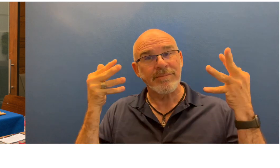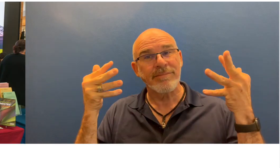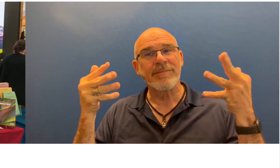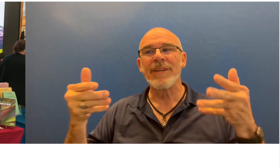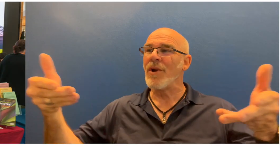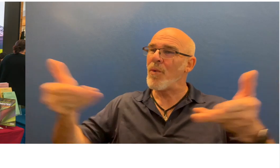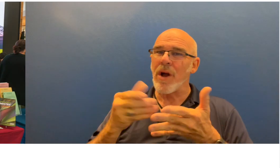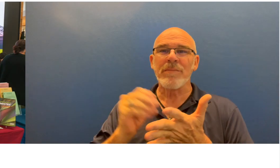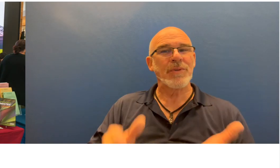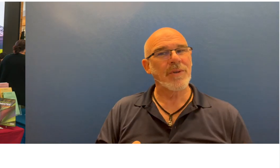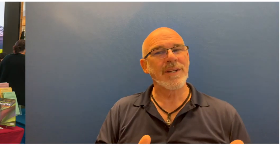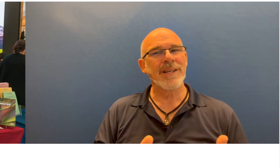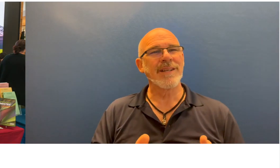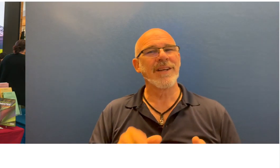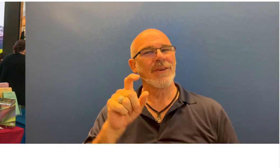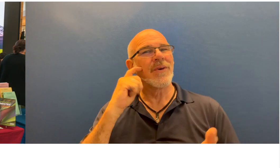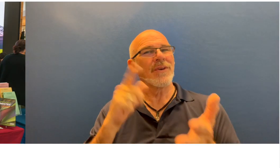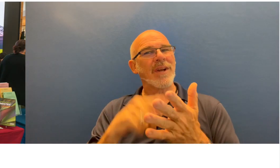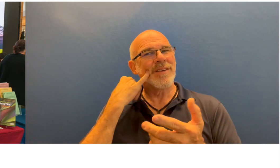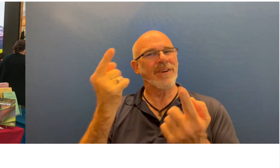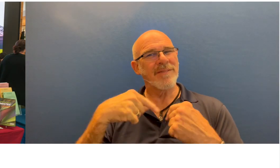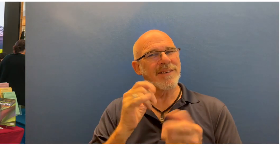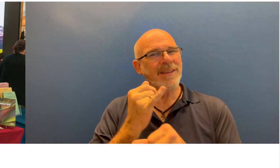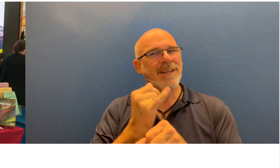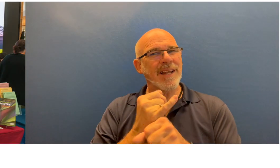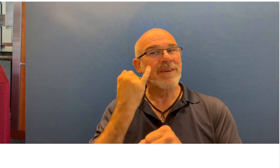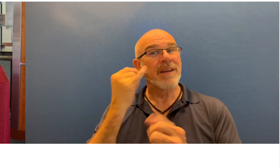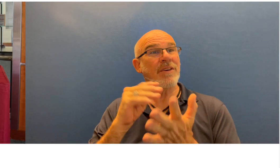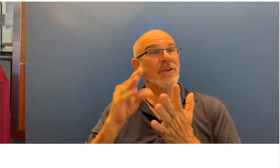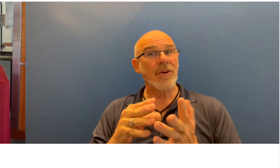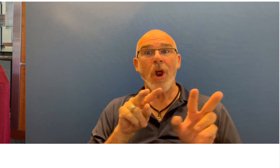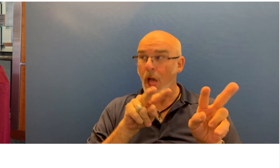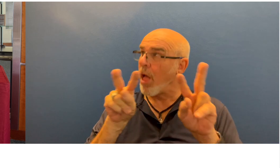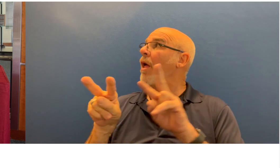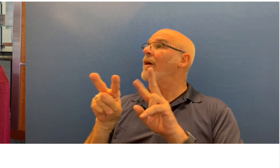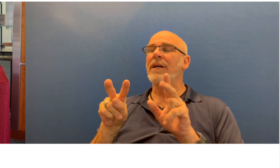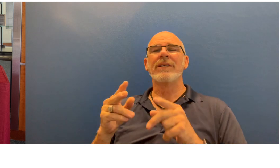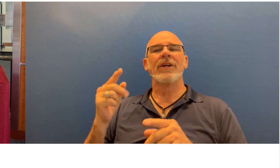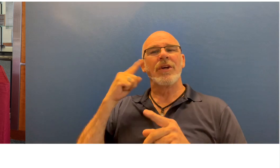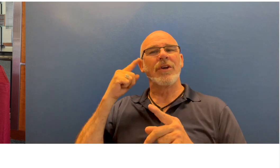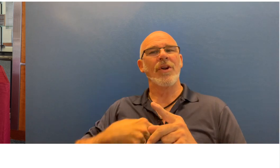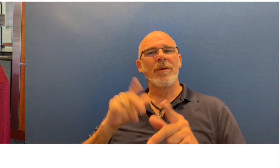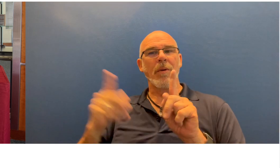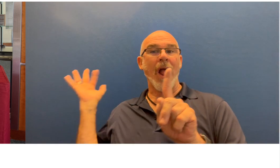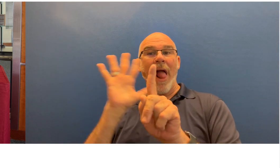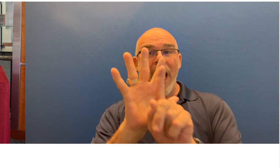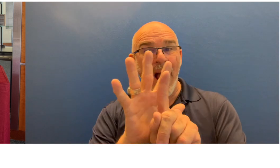You'll see, if you're on campus, you'll see if a student is just even looking around a little, you'll see it's like five people rush up and say, can we help you?